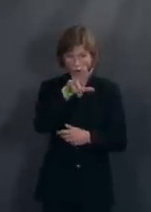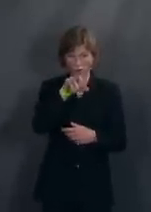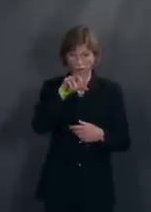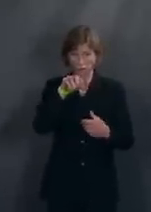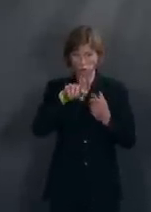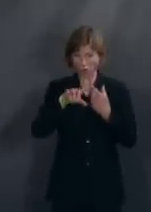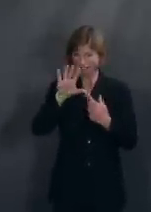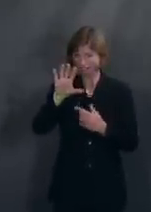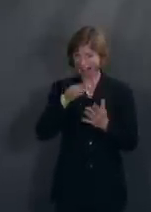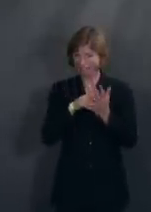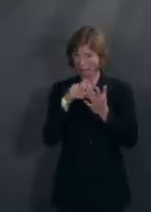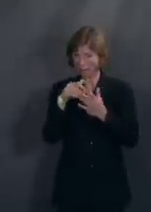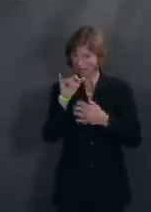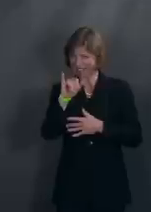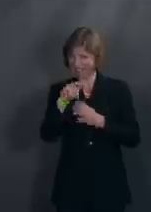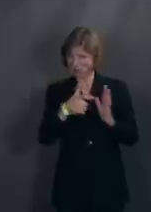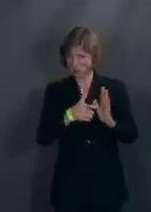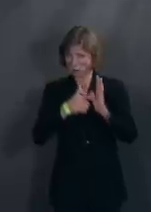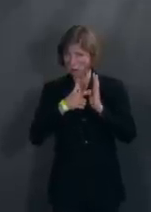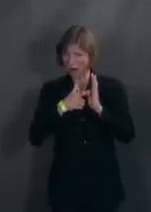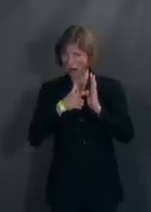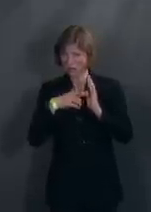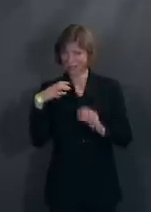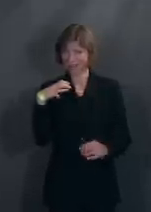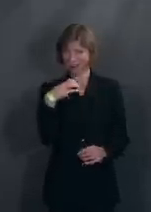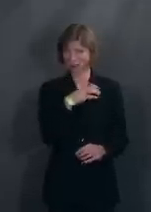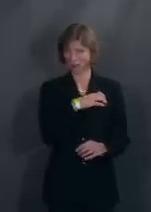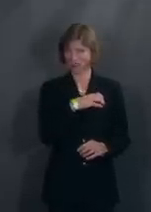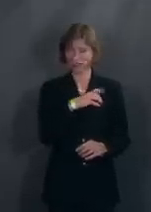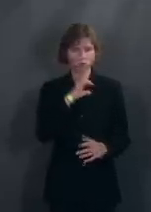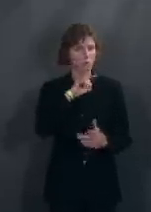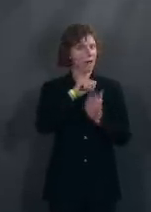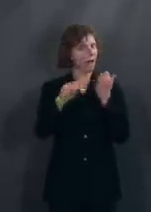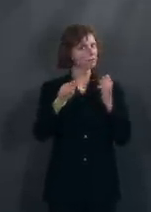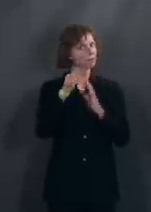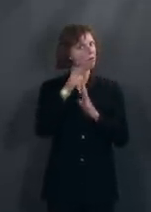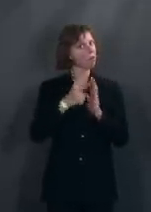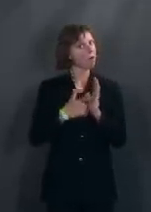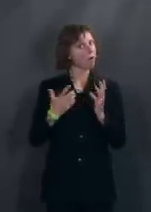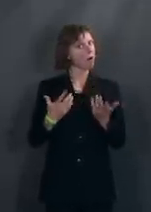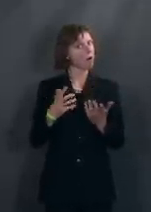does that require the Congress to pass any legislation allocating funds or is that something